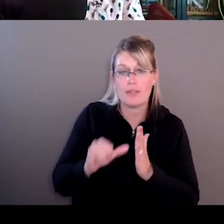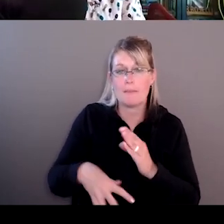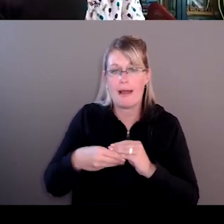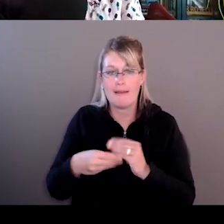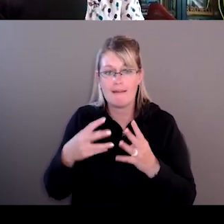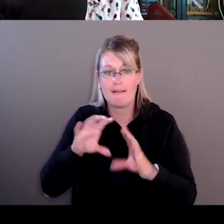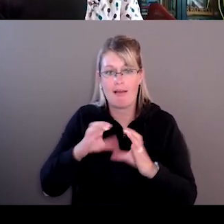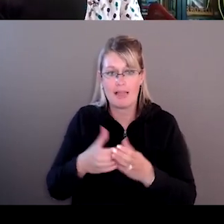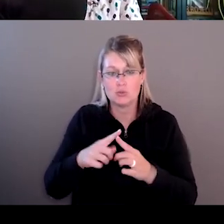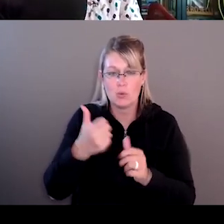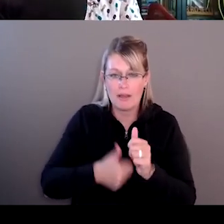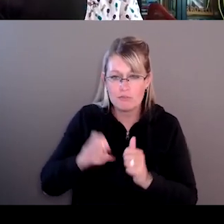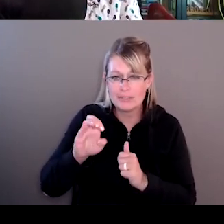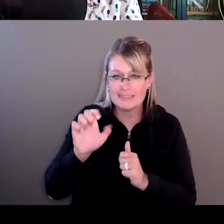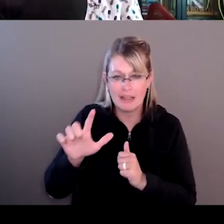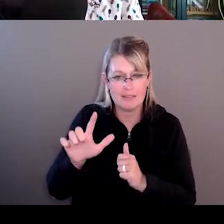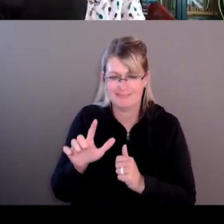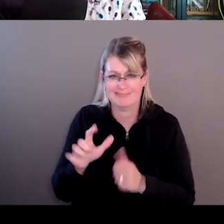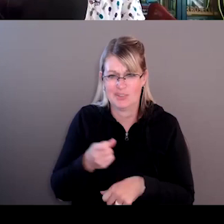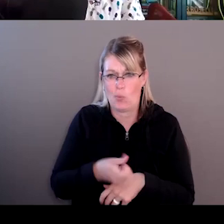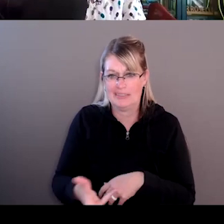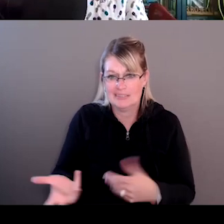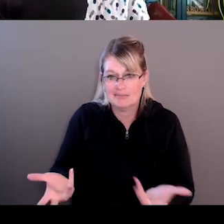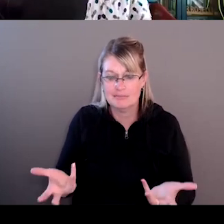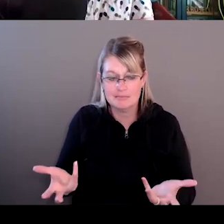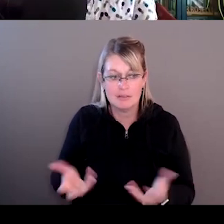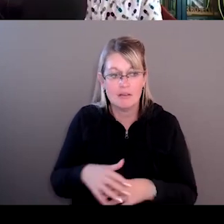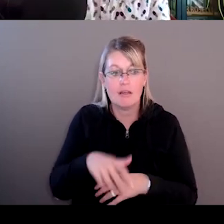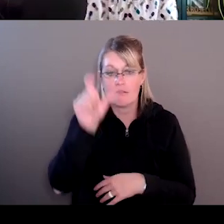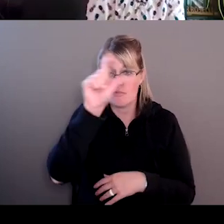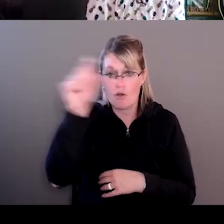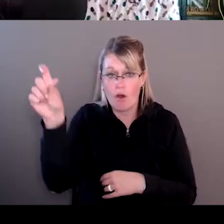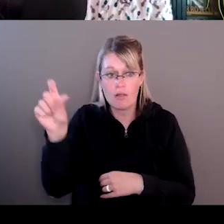cell in the column. That is just wasteful. The col element allows you to use CSS to set